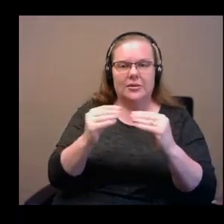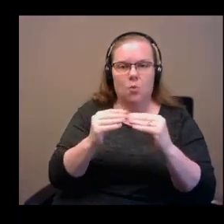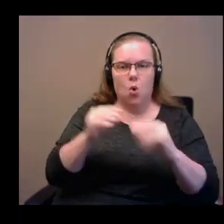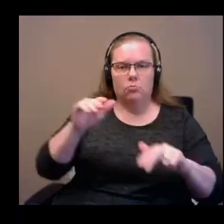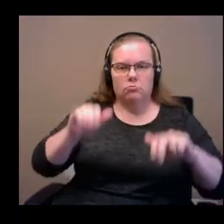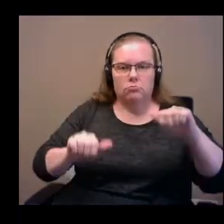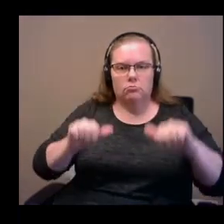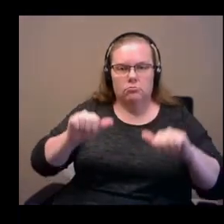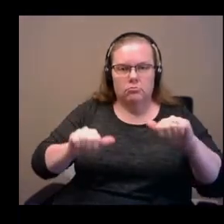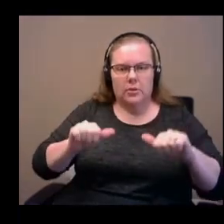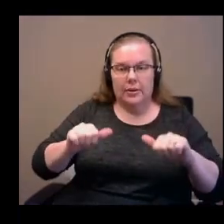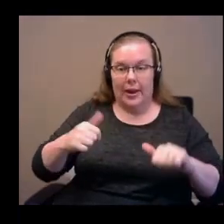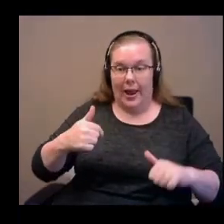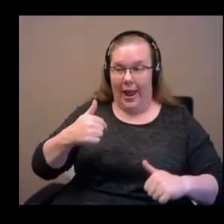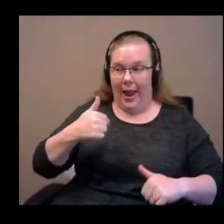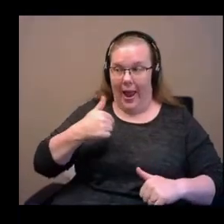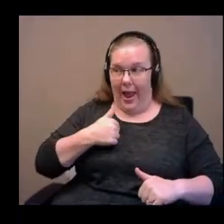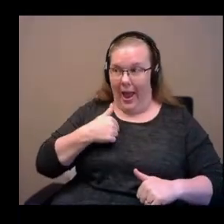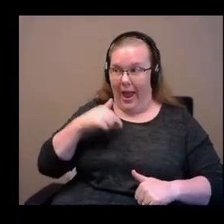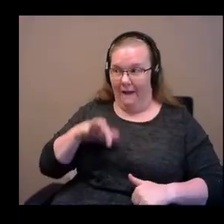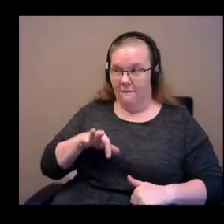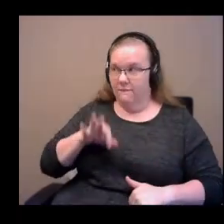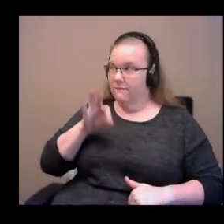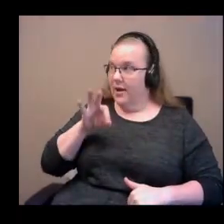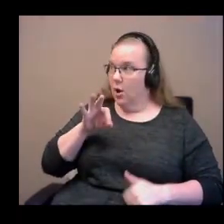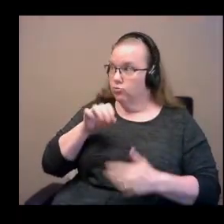right? If I say I found this, it doesn’t suggest it’s true. It just suggests I